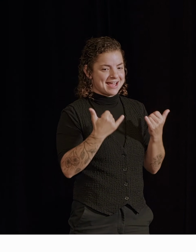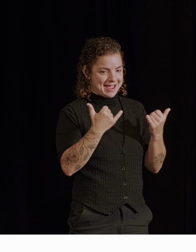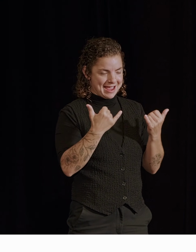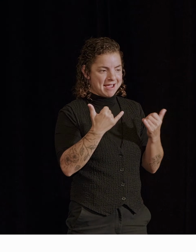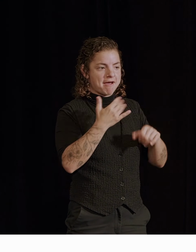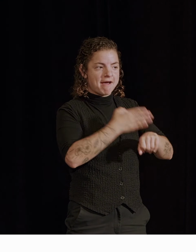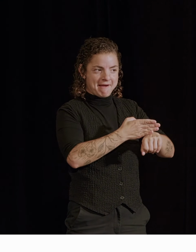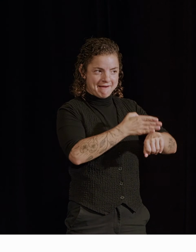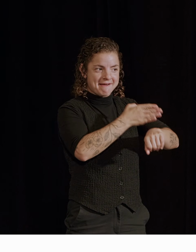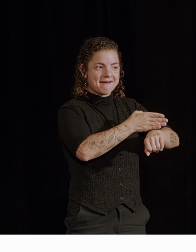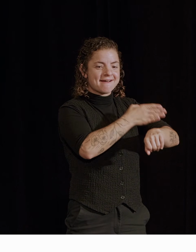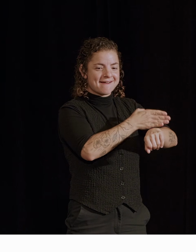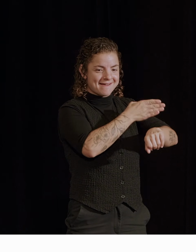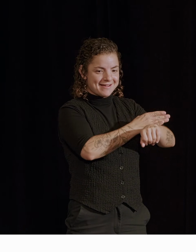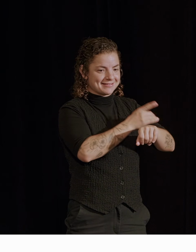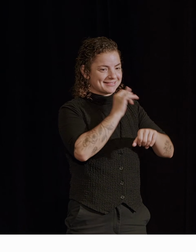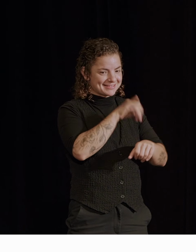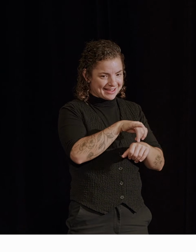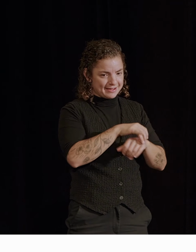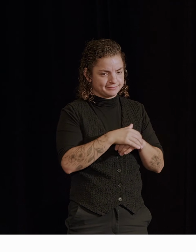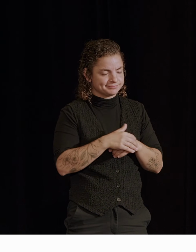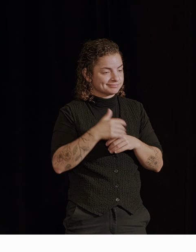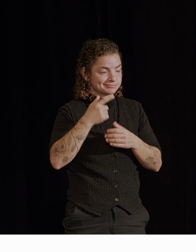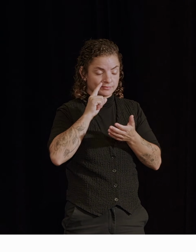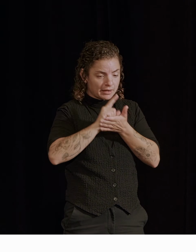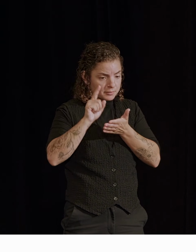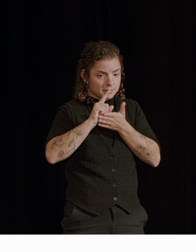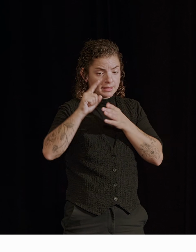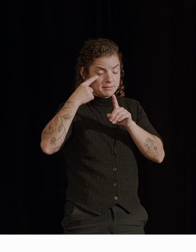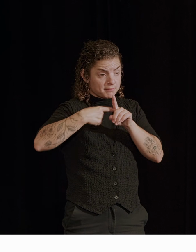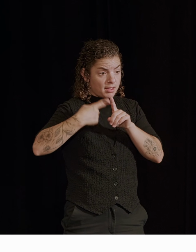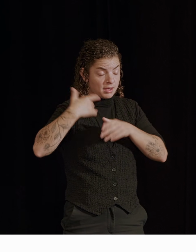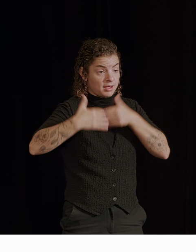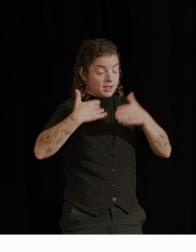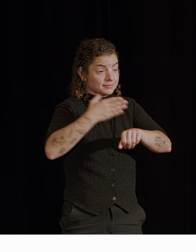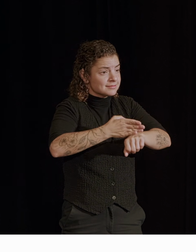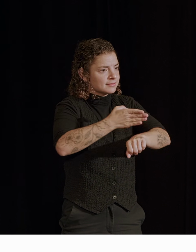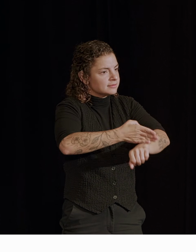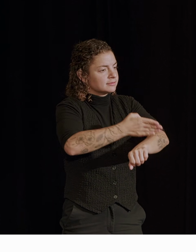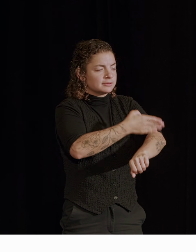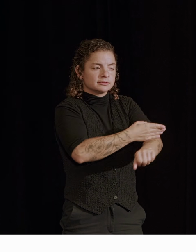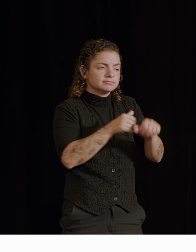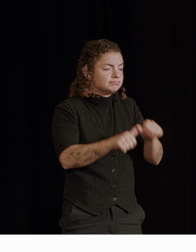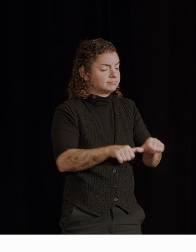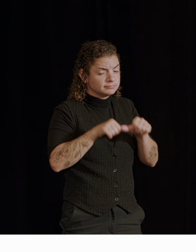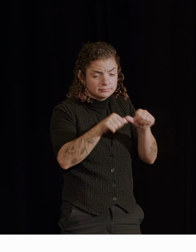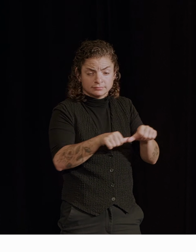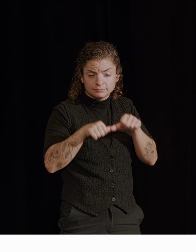month by month, it's getting better and better. I'm gonna take a little bit of a step through history and walk